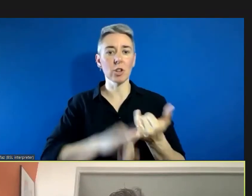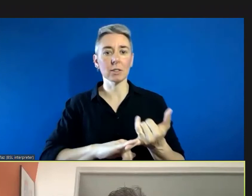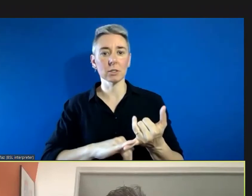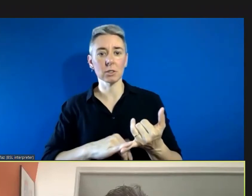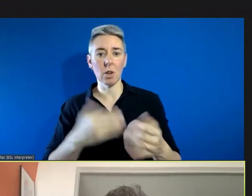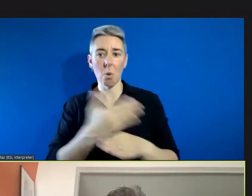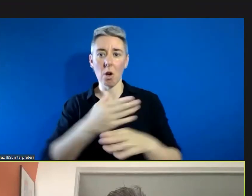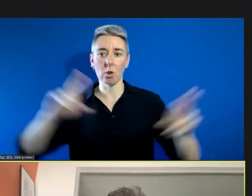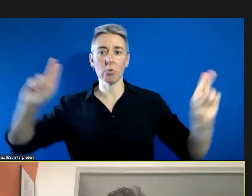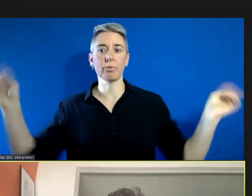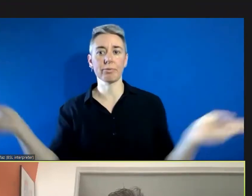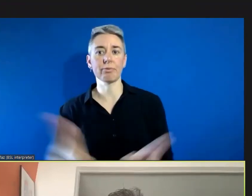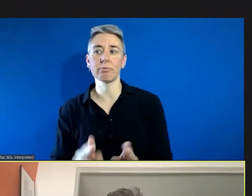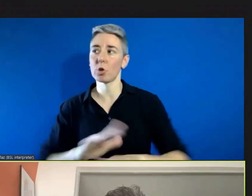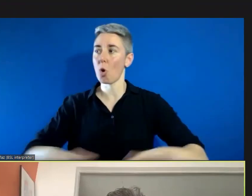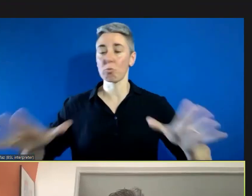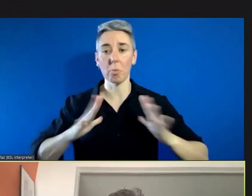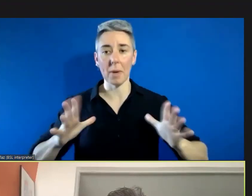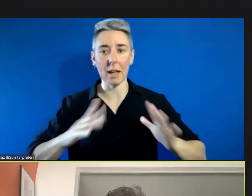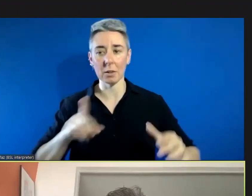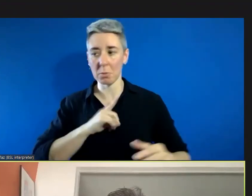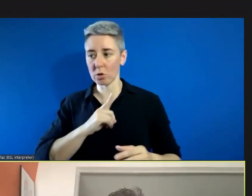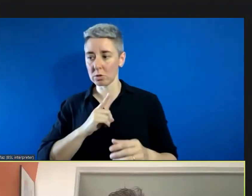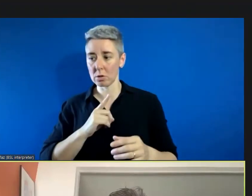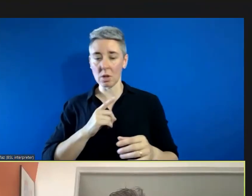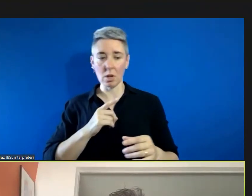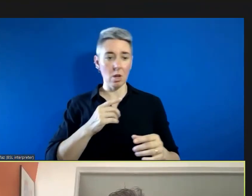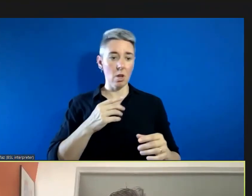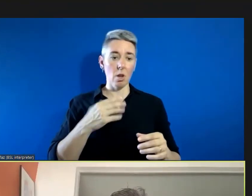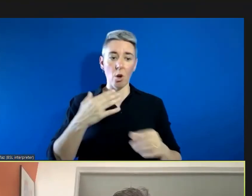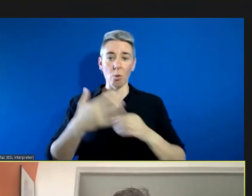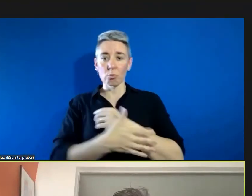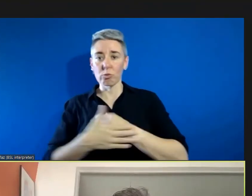in some ways harder from COVID, yet brown people are making up your doctors, your nurses,